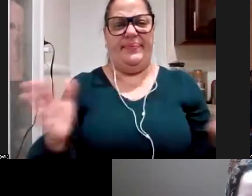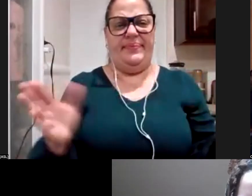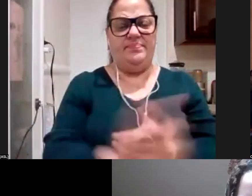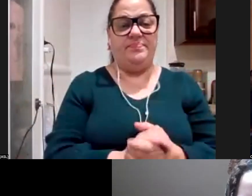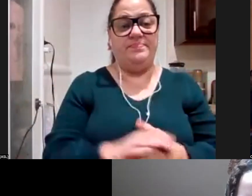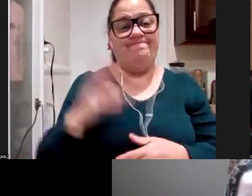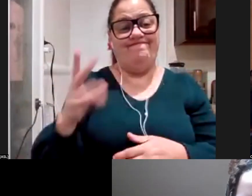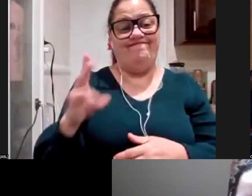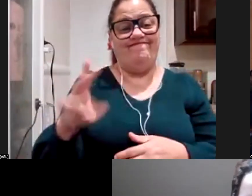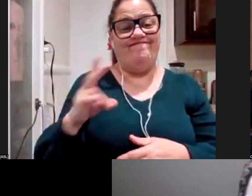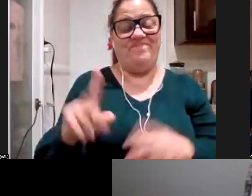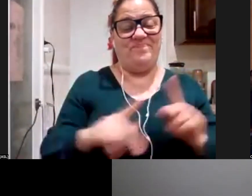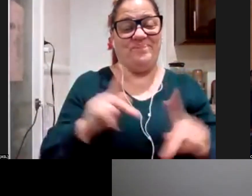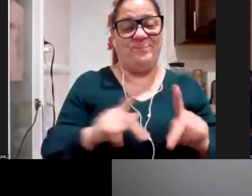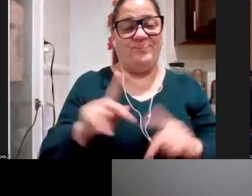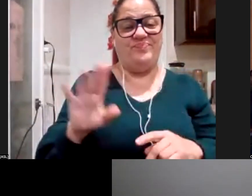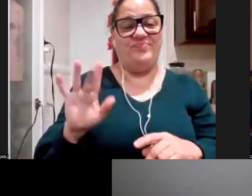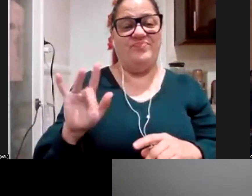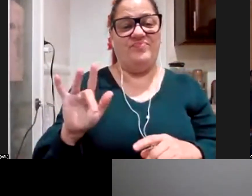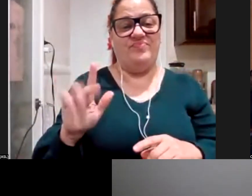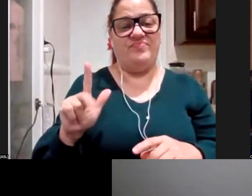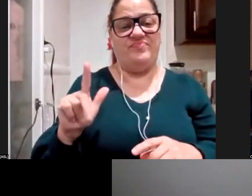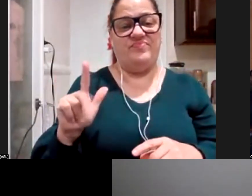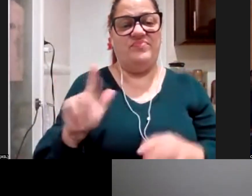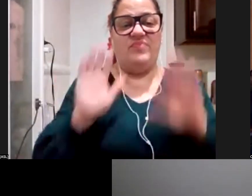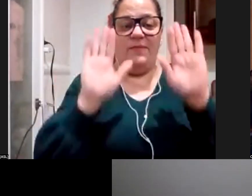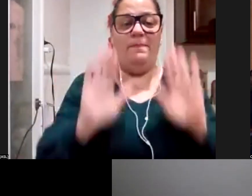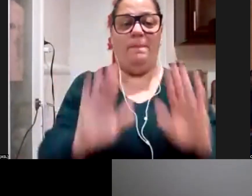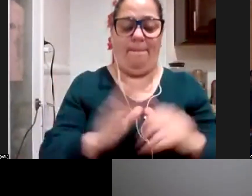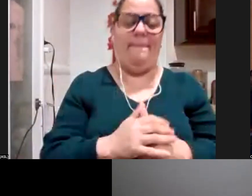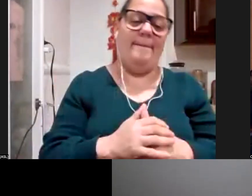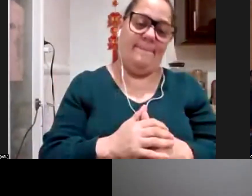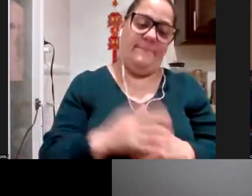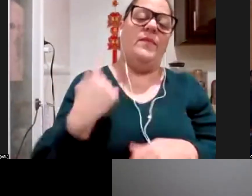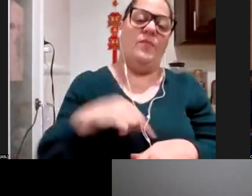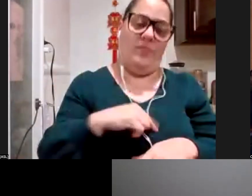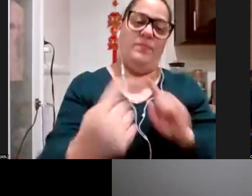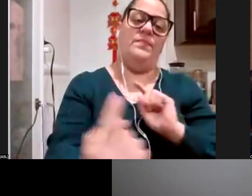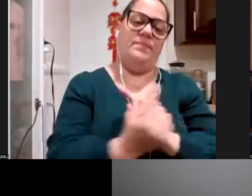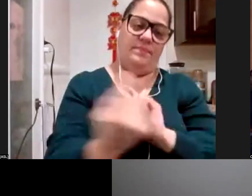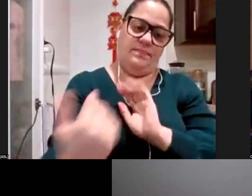people on the 23rd of December, which was amazing. Um, and we will meet again uh probably in March.